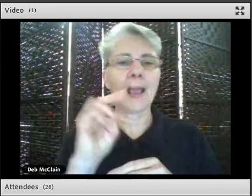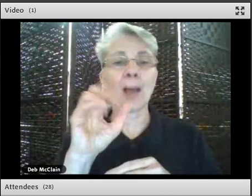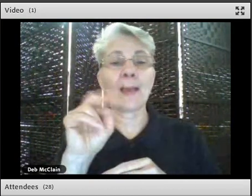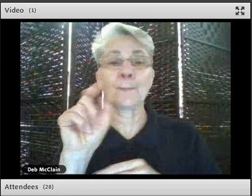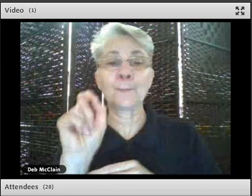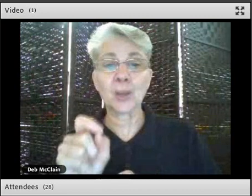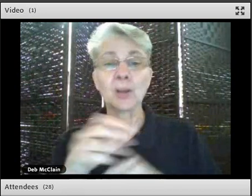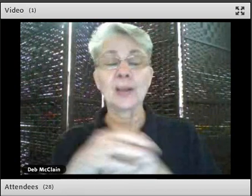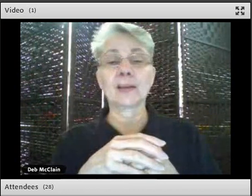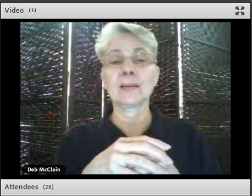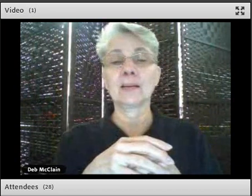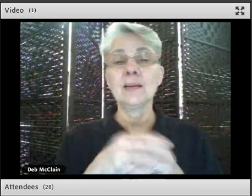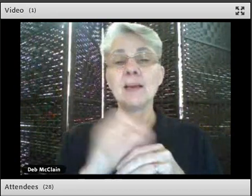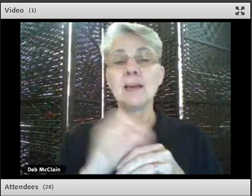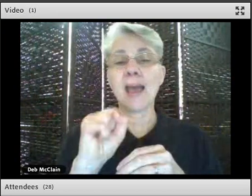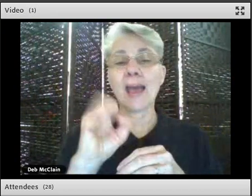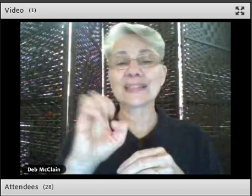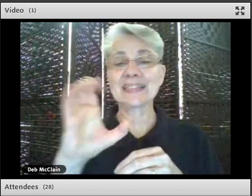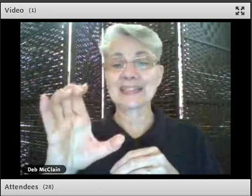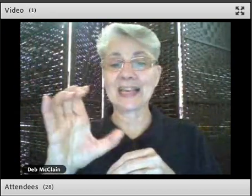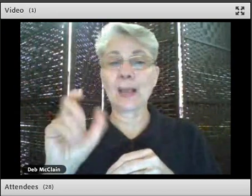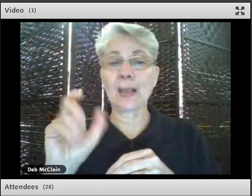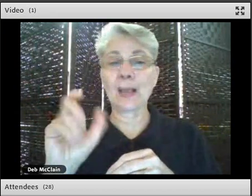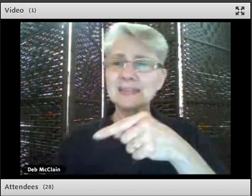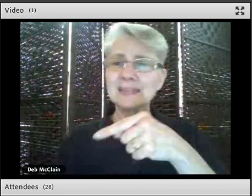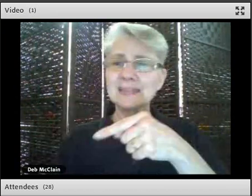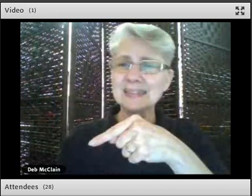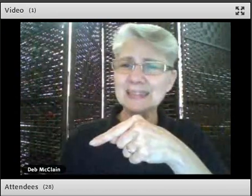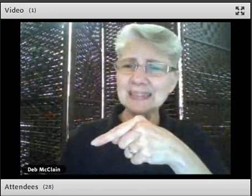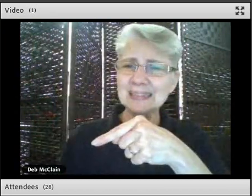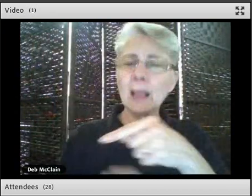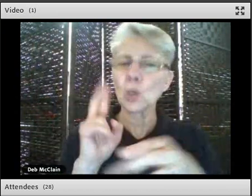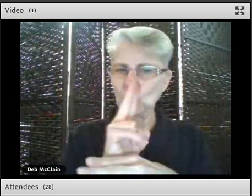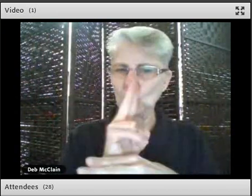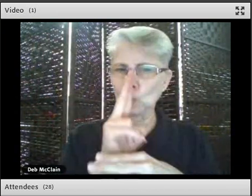for units of time in your durations.